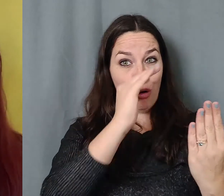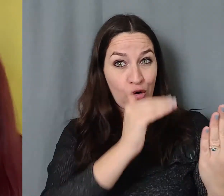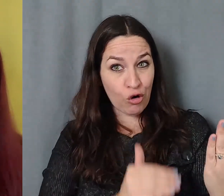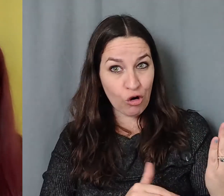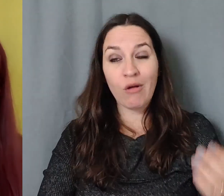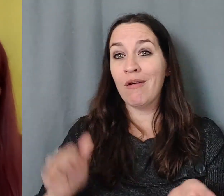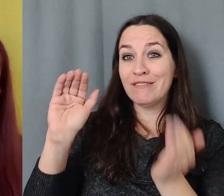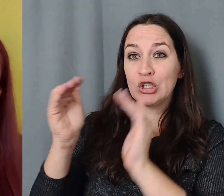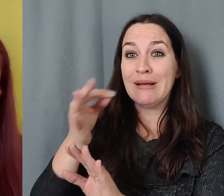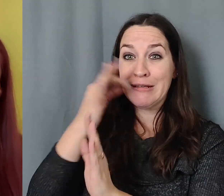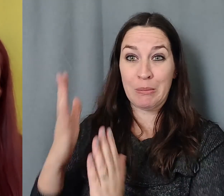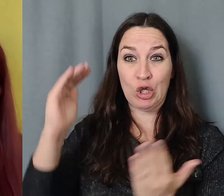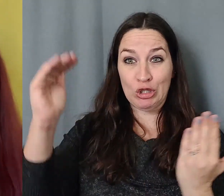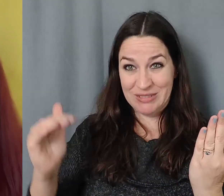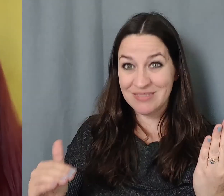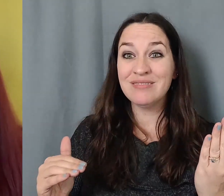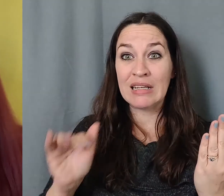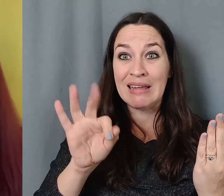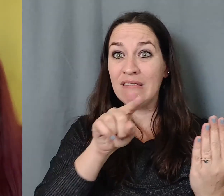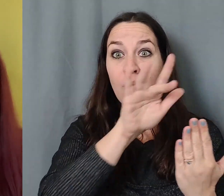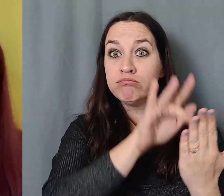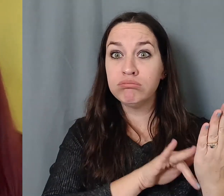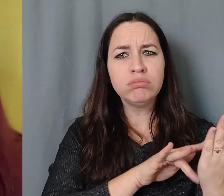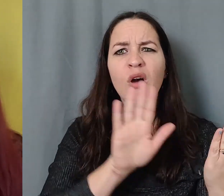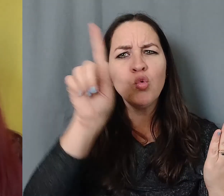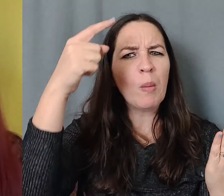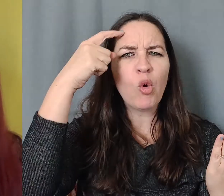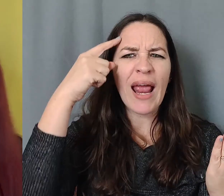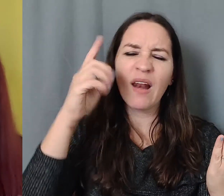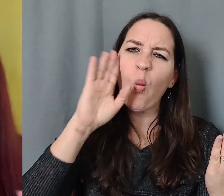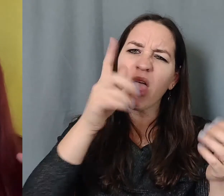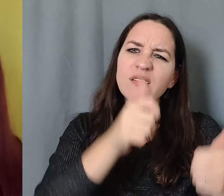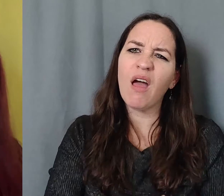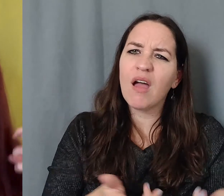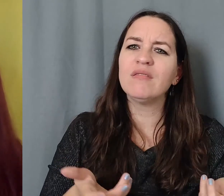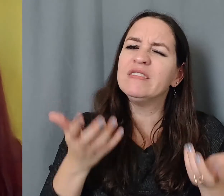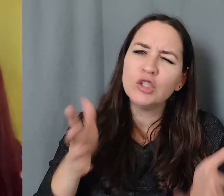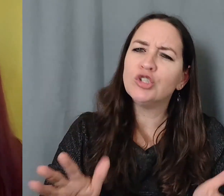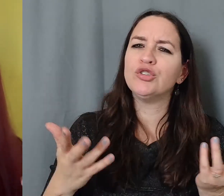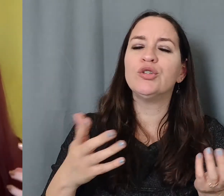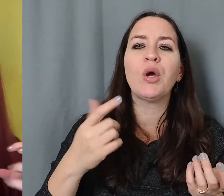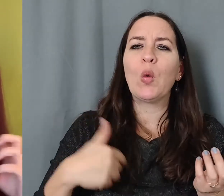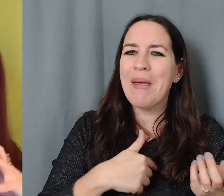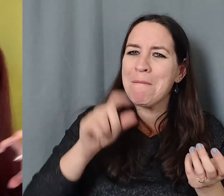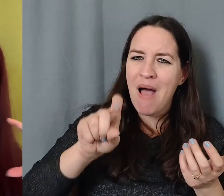And if you're not a beginner at anything, your brain is dying because you have to be learning new things and you have to be adding stuff to your brain to keep it